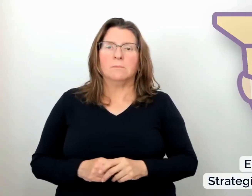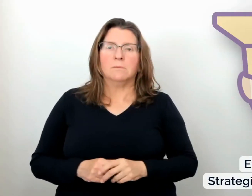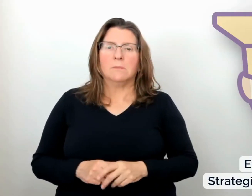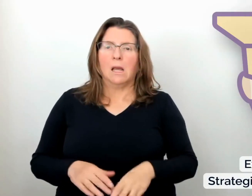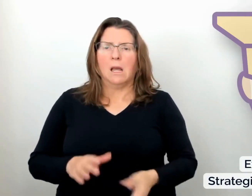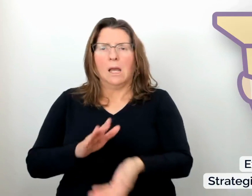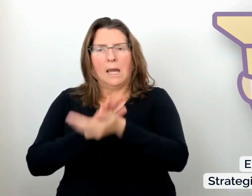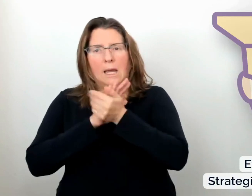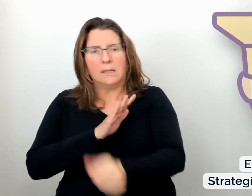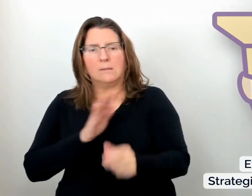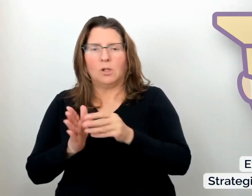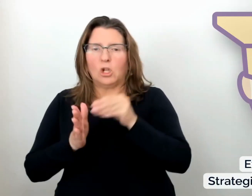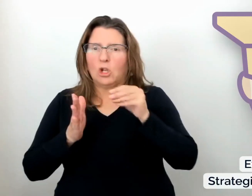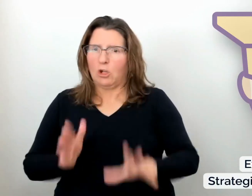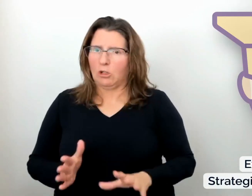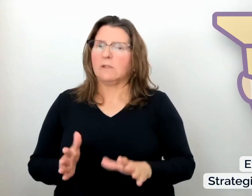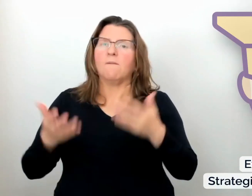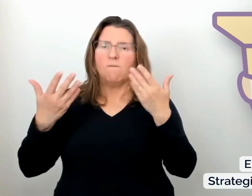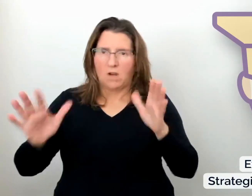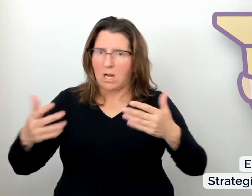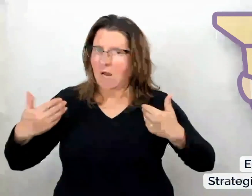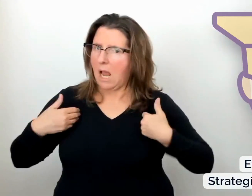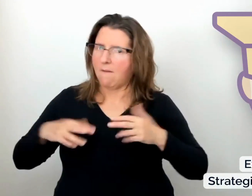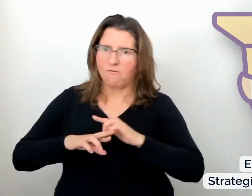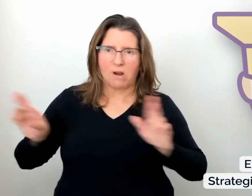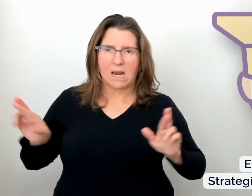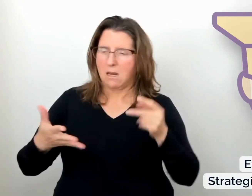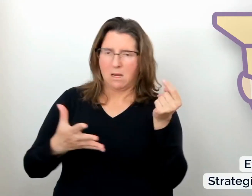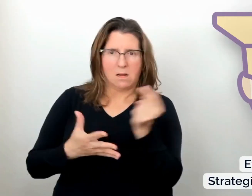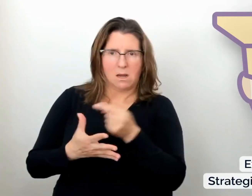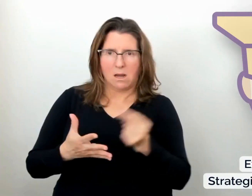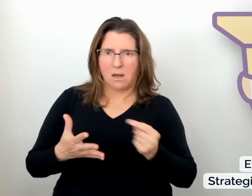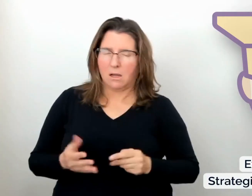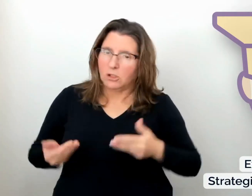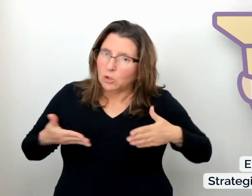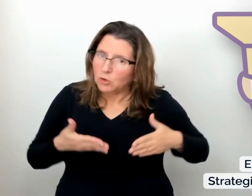and incorporates the various options we just outlined, your students will grow into expert learners.